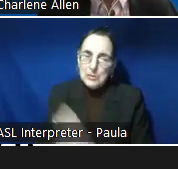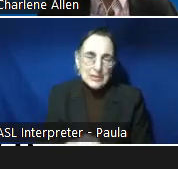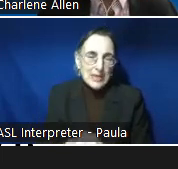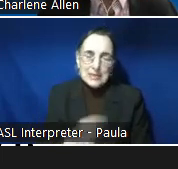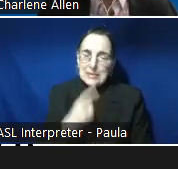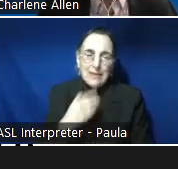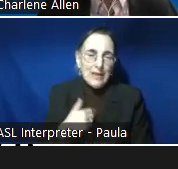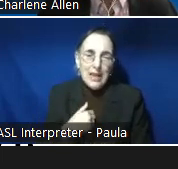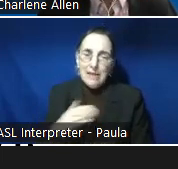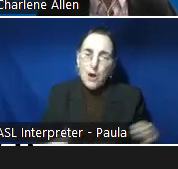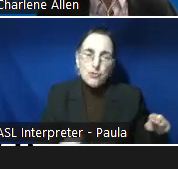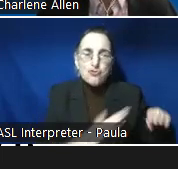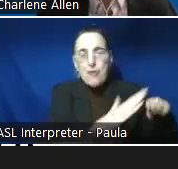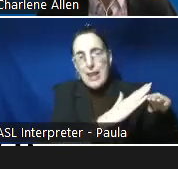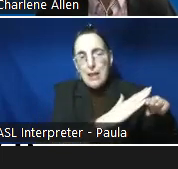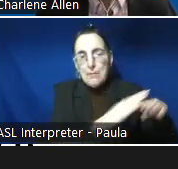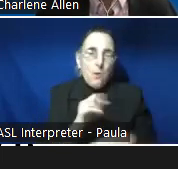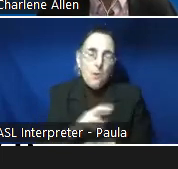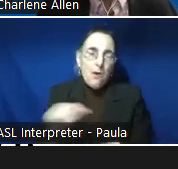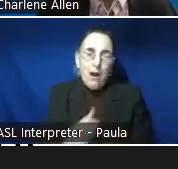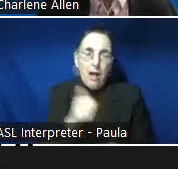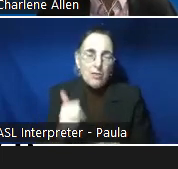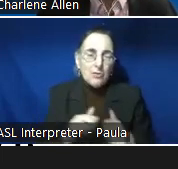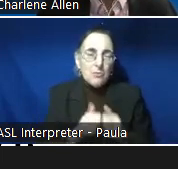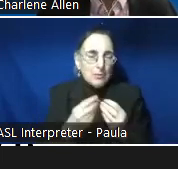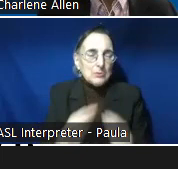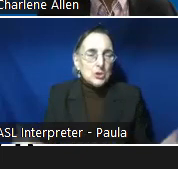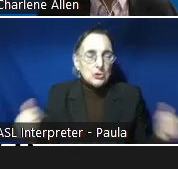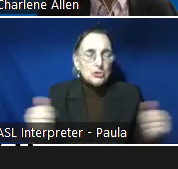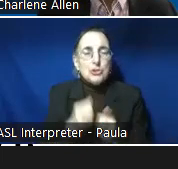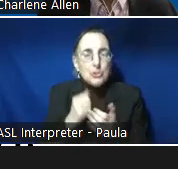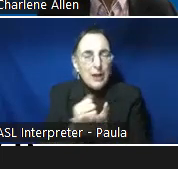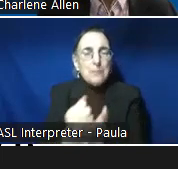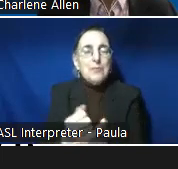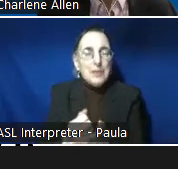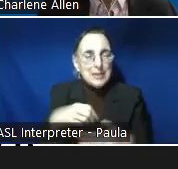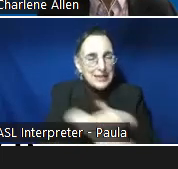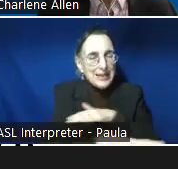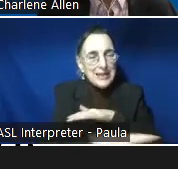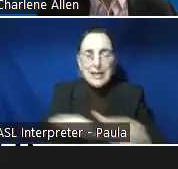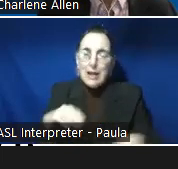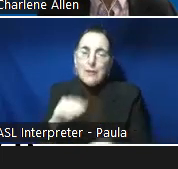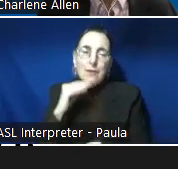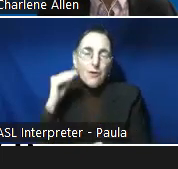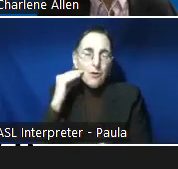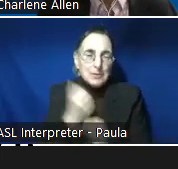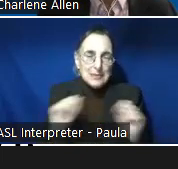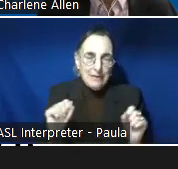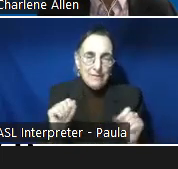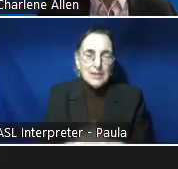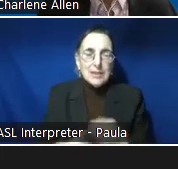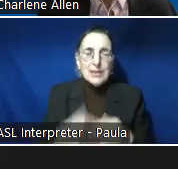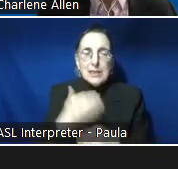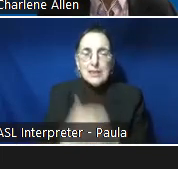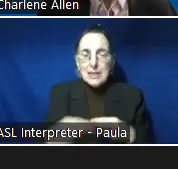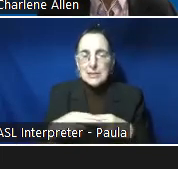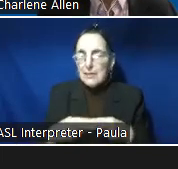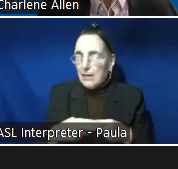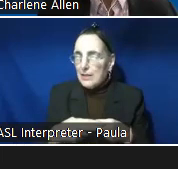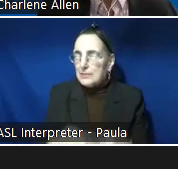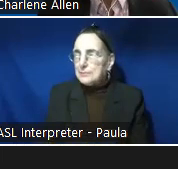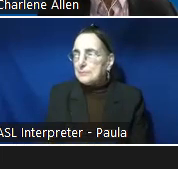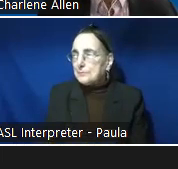or other solutions to assist with safely getting in and out of the home. Next slide, please.